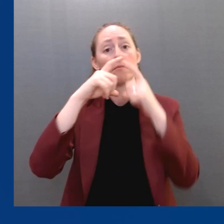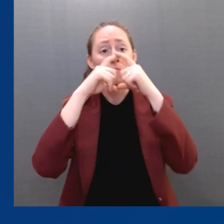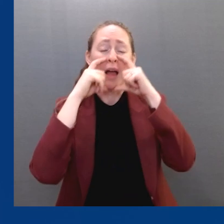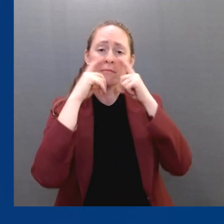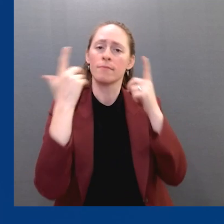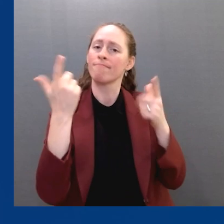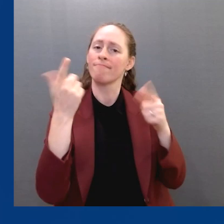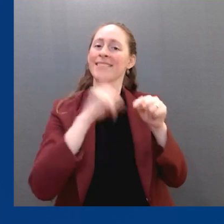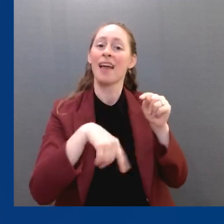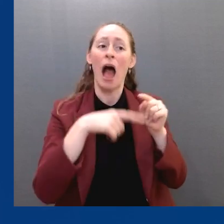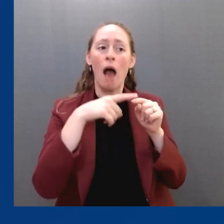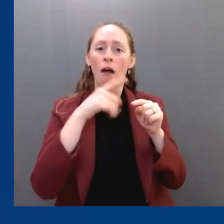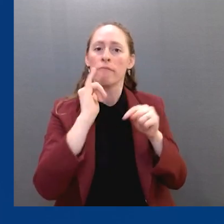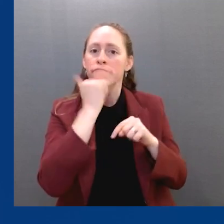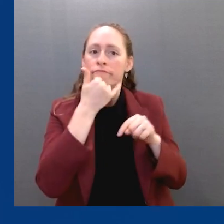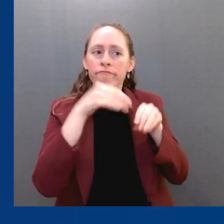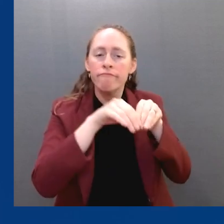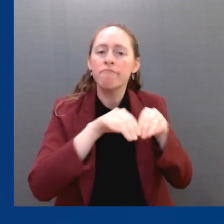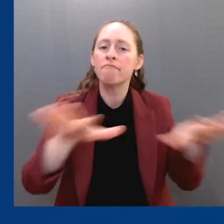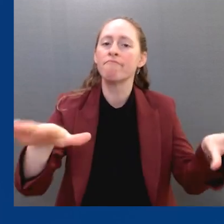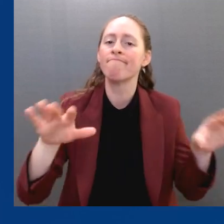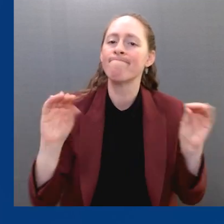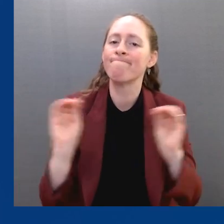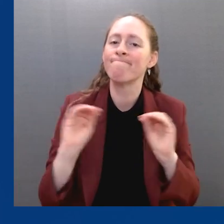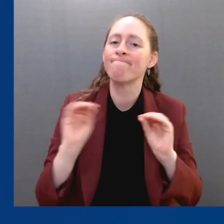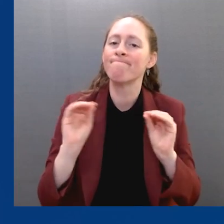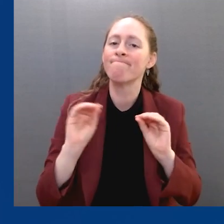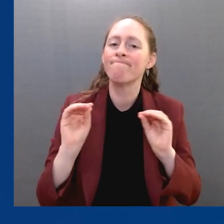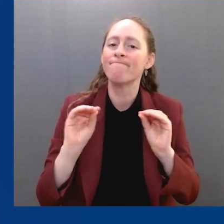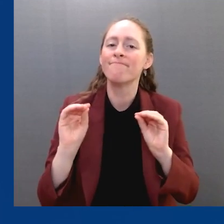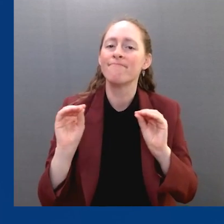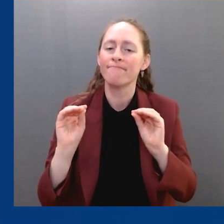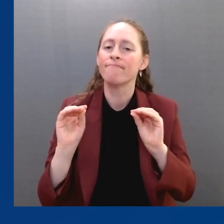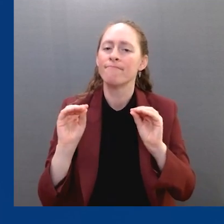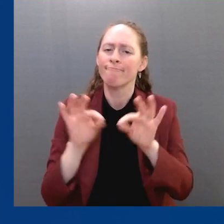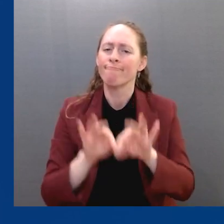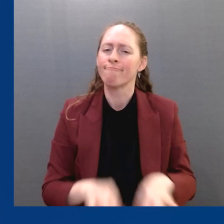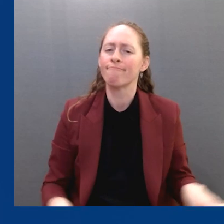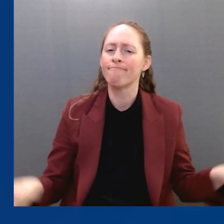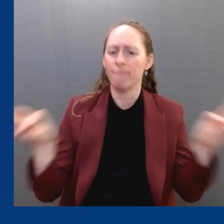and the CDC has developed COVID-19 community levels, which include clear recommendations on